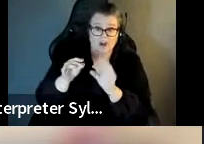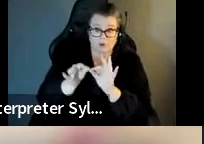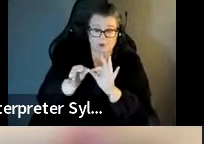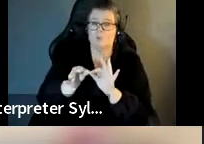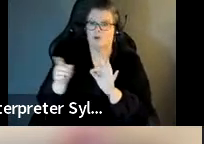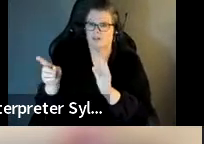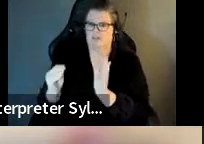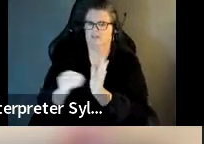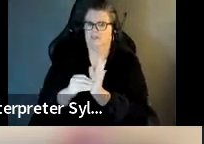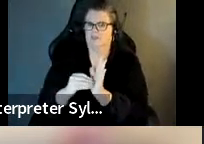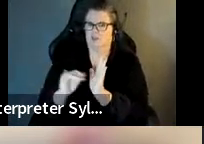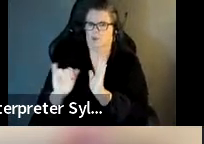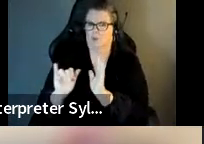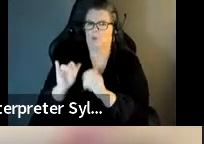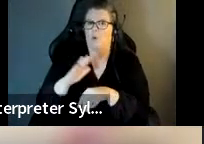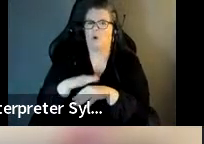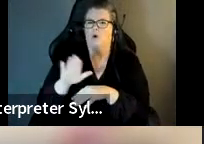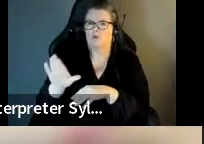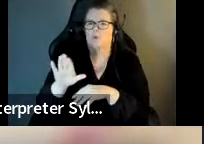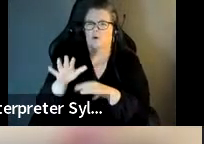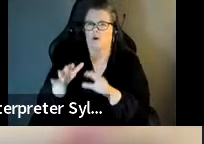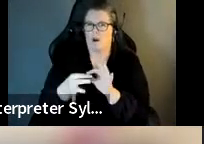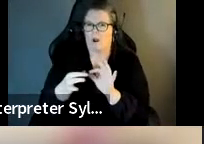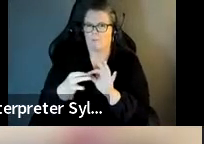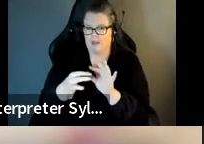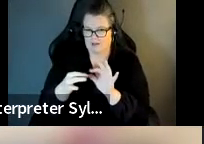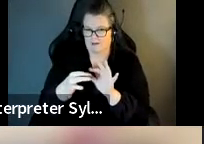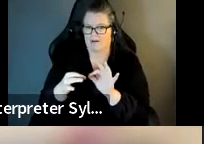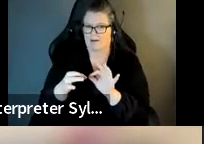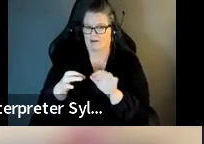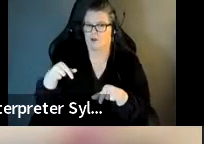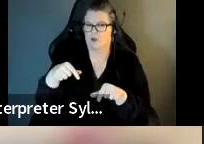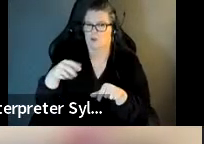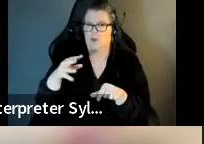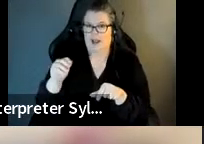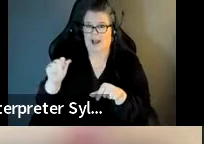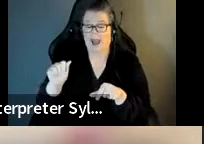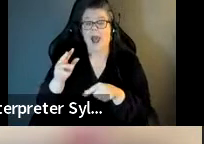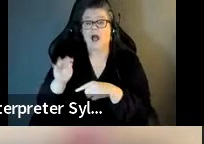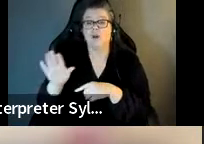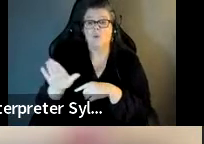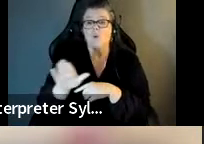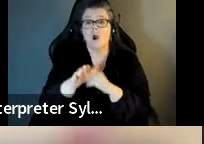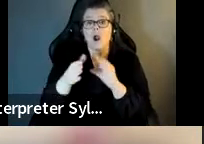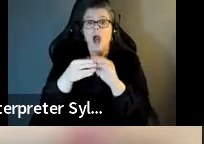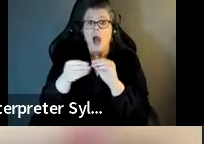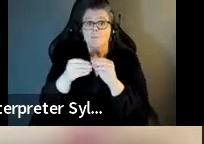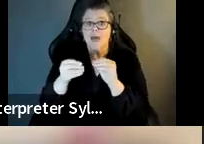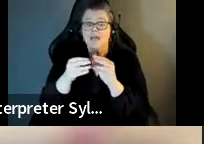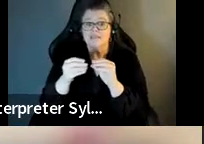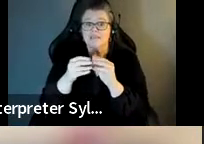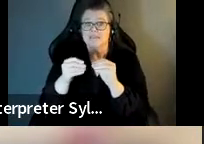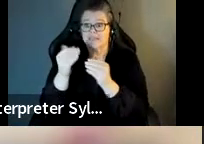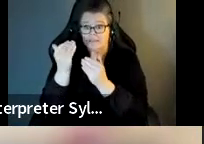And also please limit your comments to under three minutes. Okay?